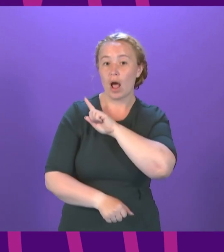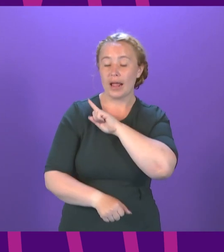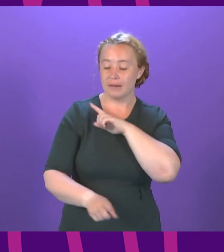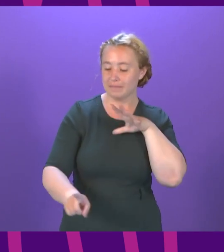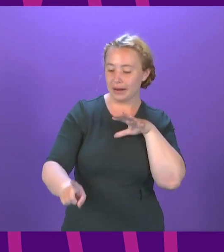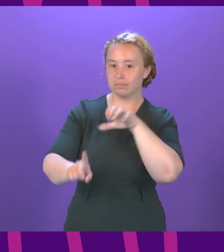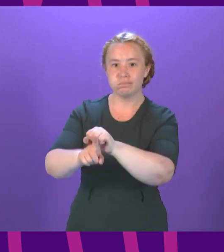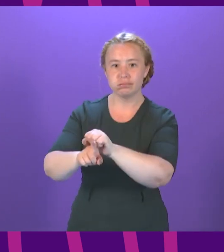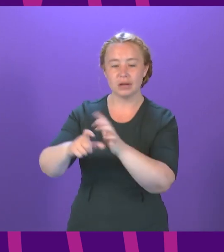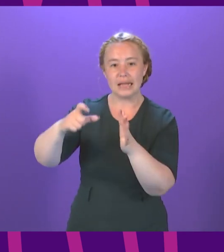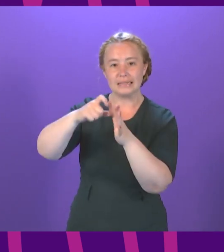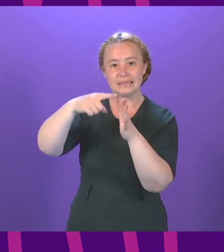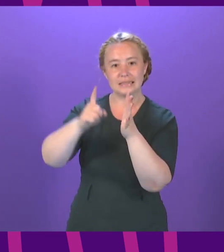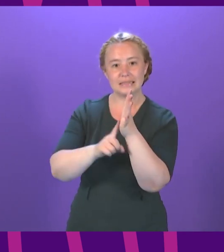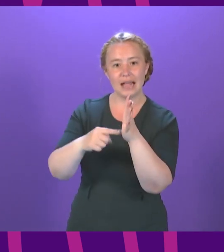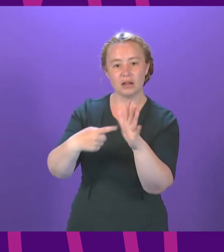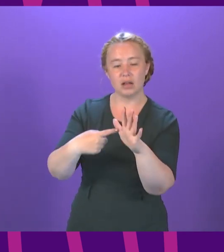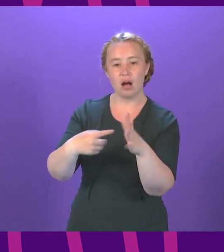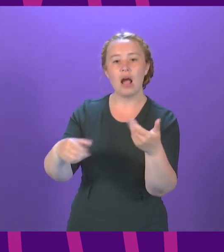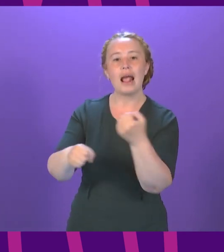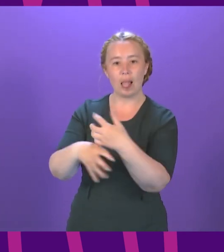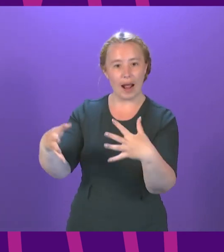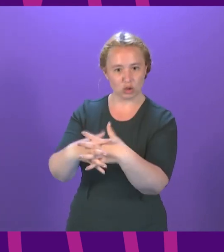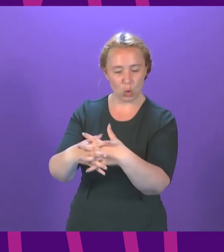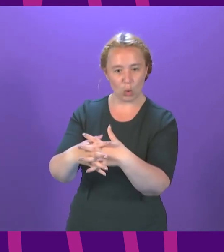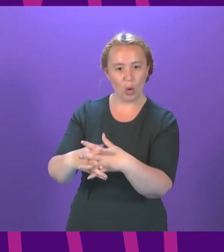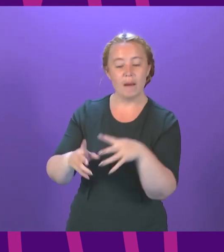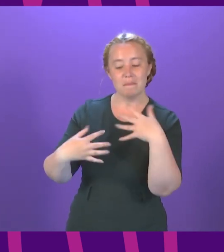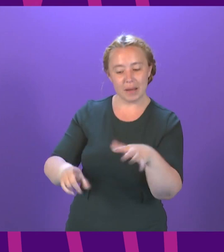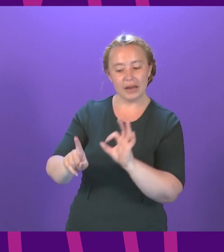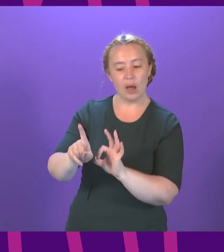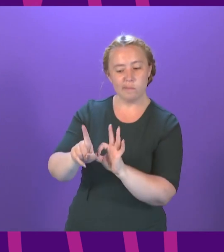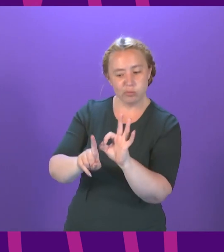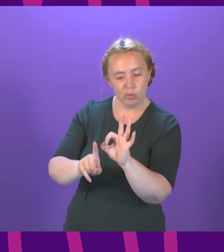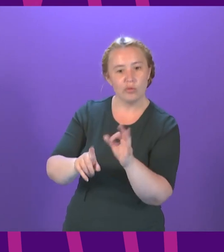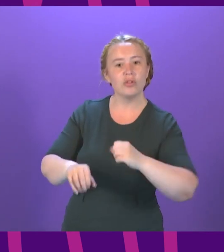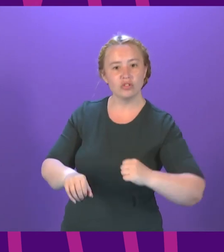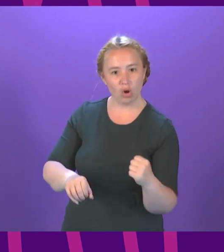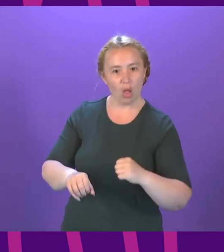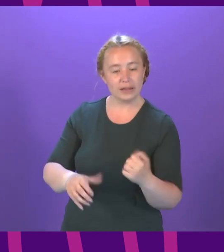in Glasgow. We are starting to see an improvement in that position in Scotland. Ten days ago,